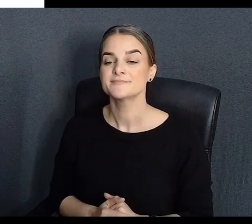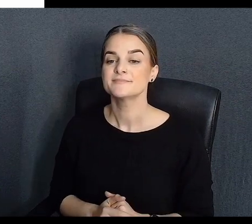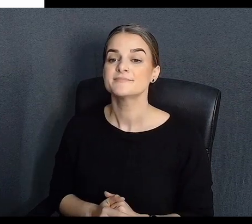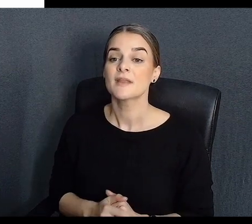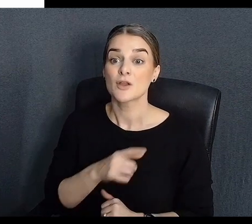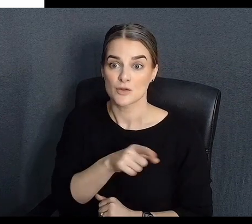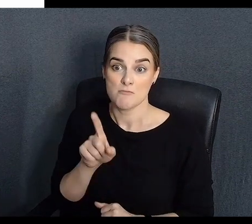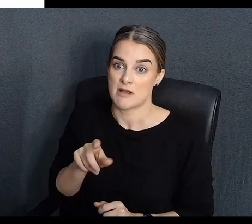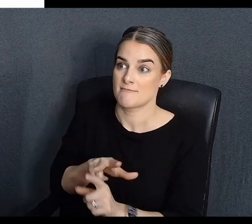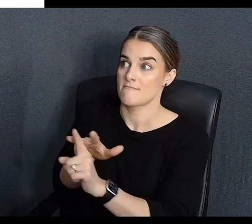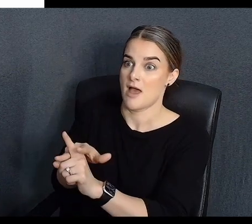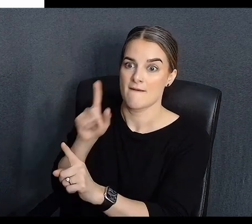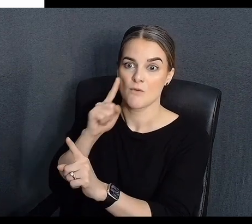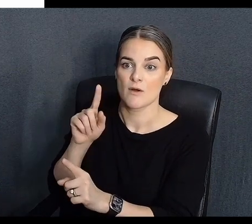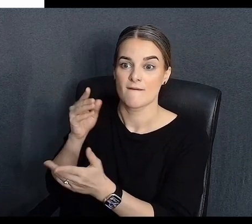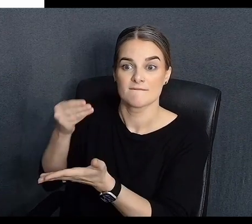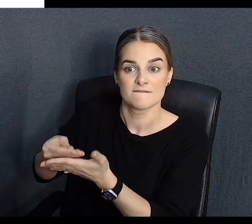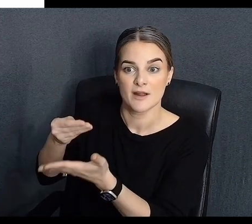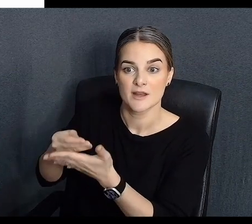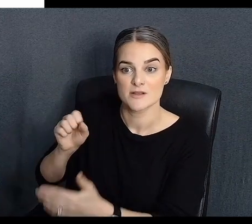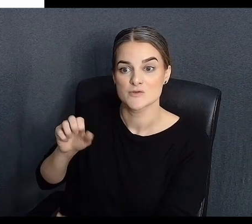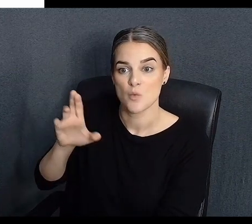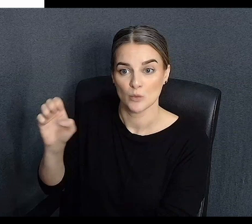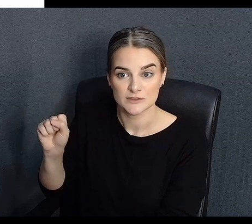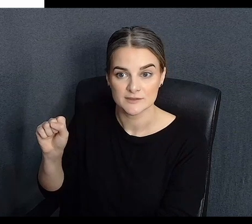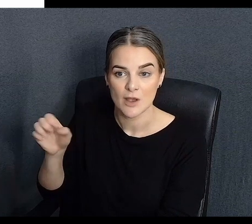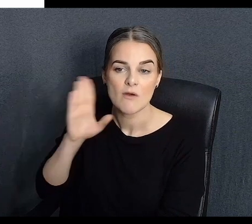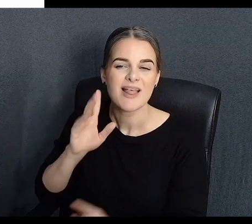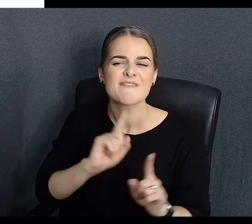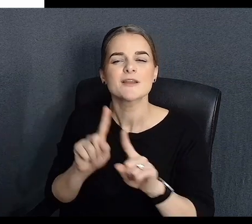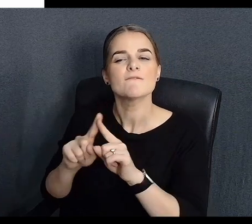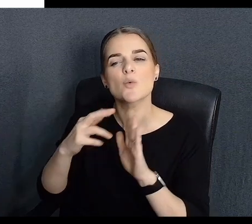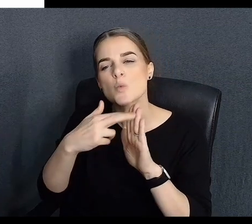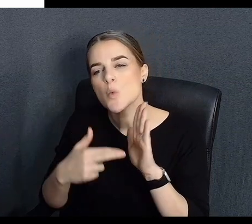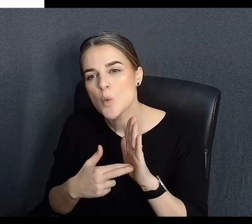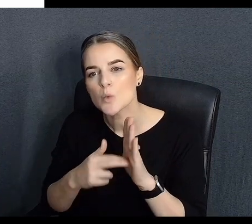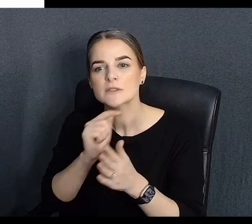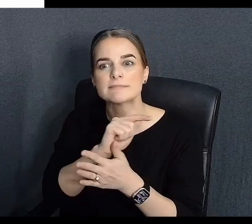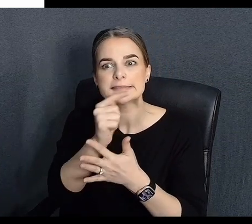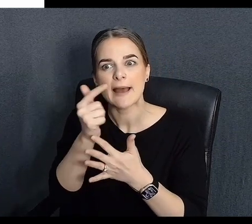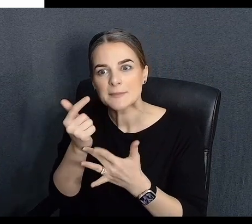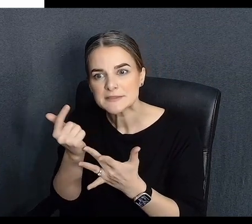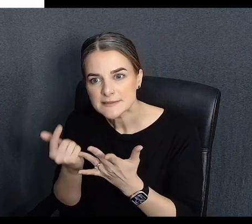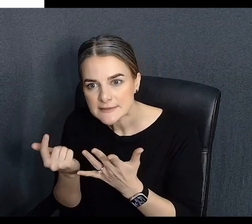So each funding source is going to have maybe some different rules and steps. Some grant programs might only run